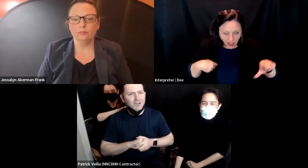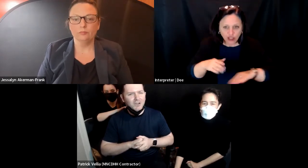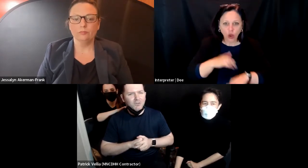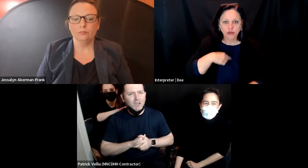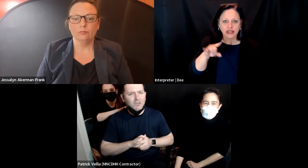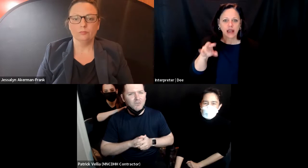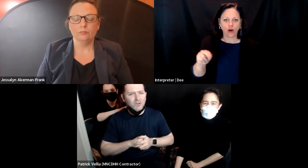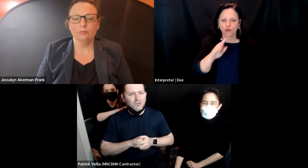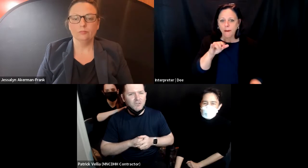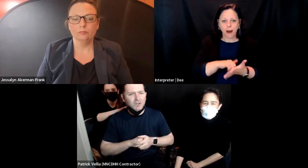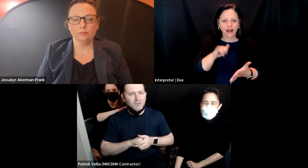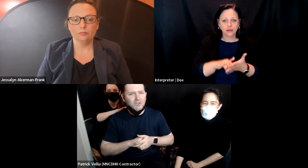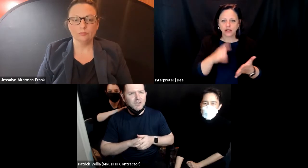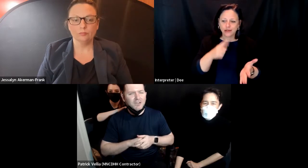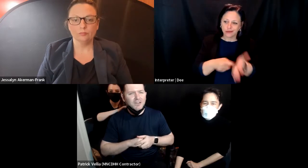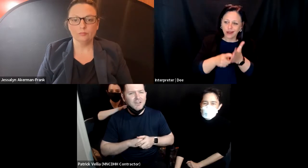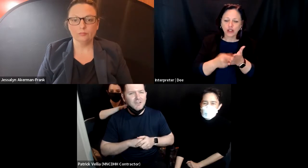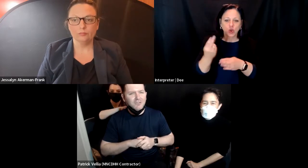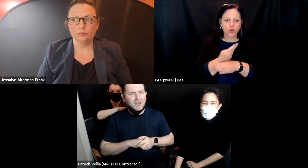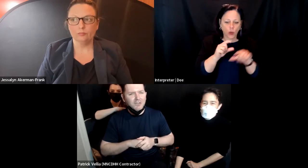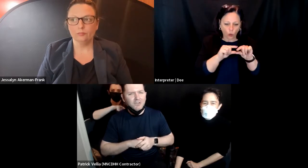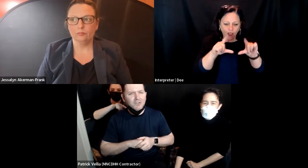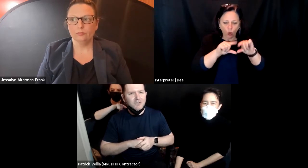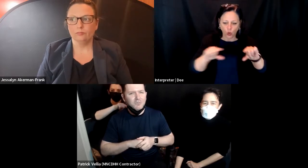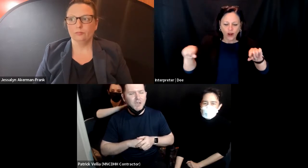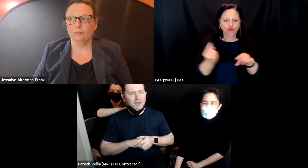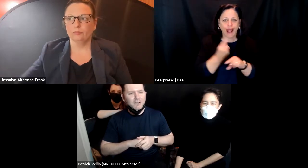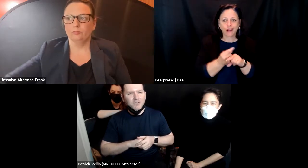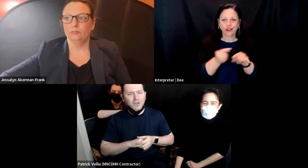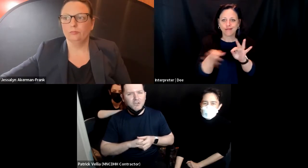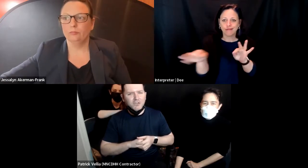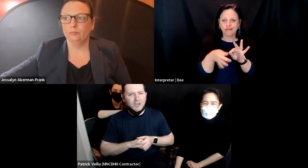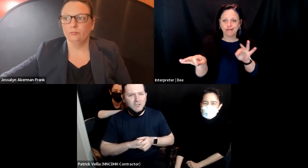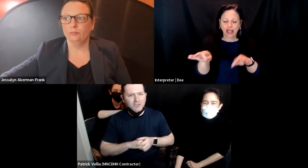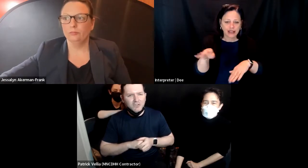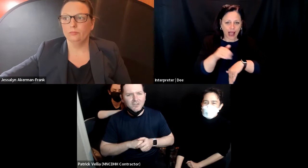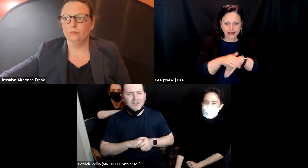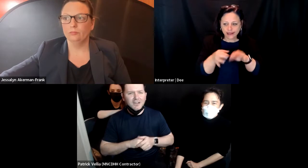Because the operators use all caps, which slows me down.